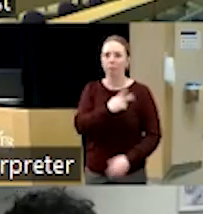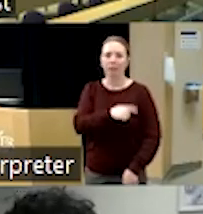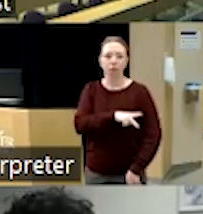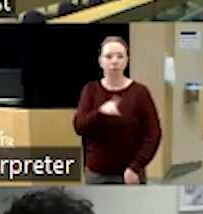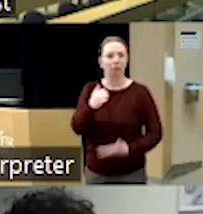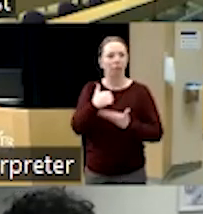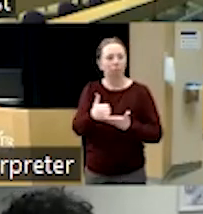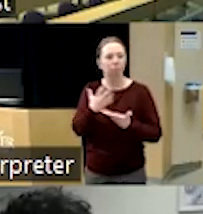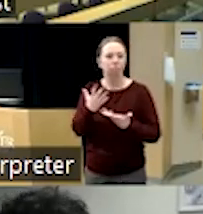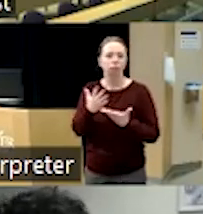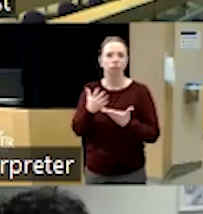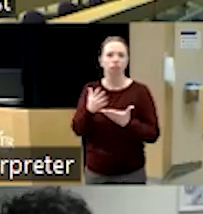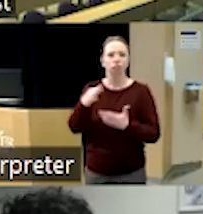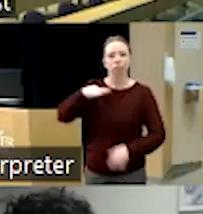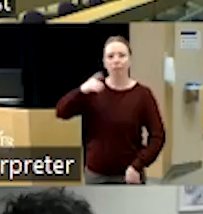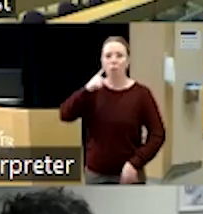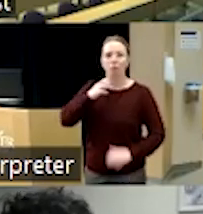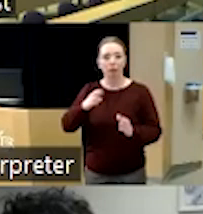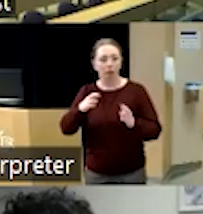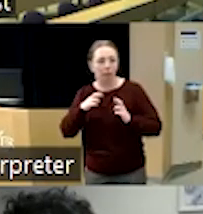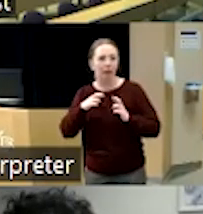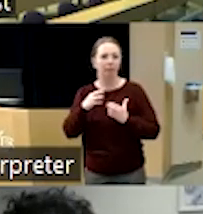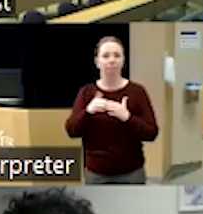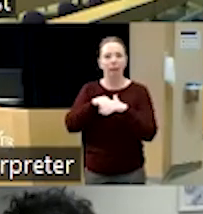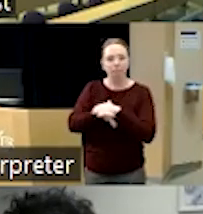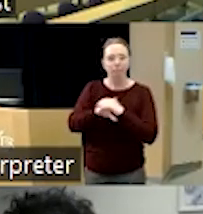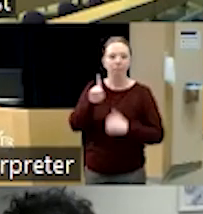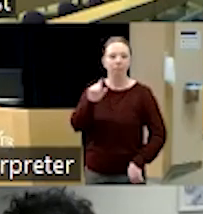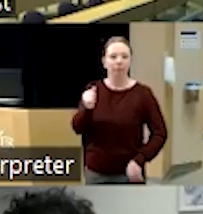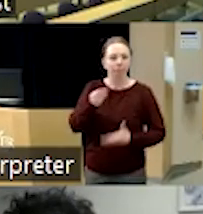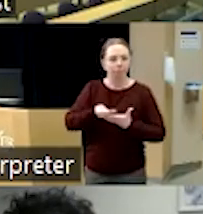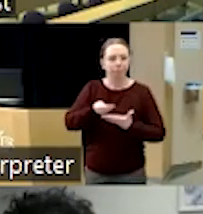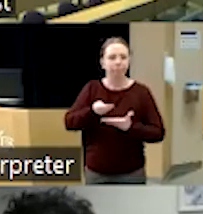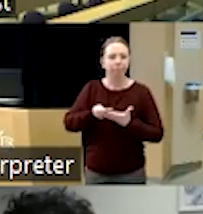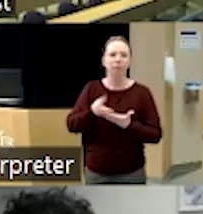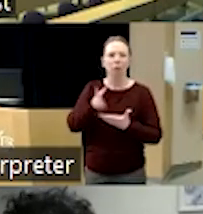funds then we would also look into what else they could do to participate in everyday life